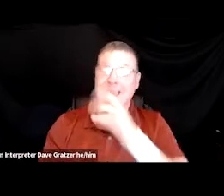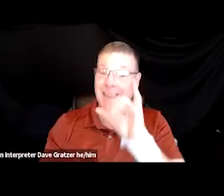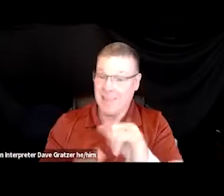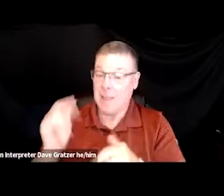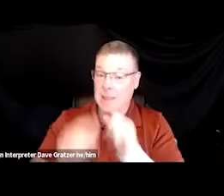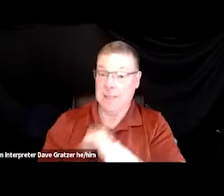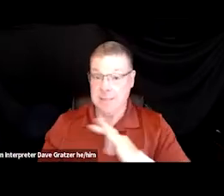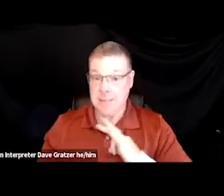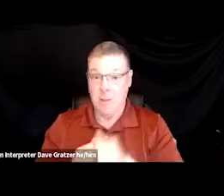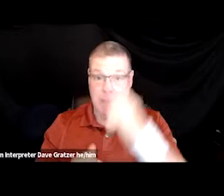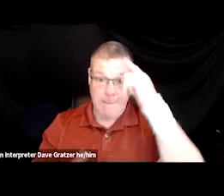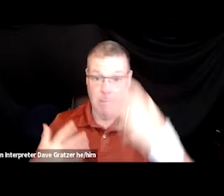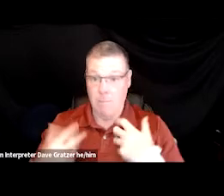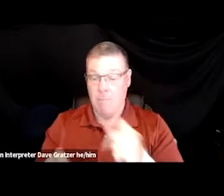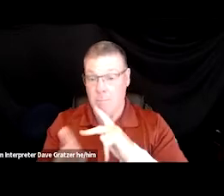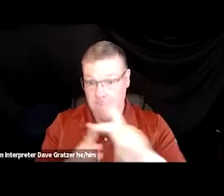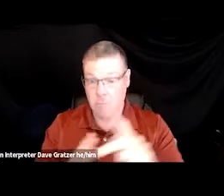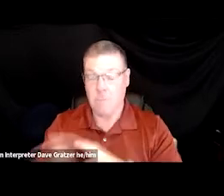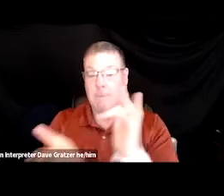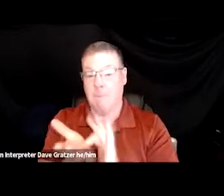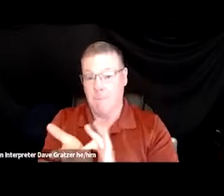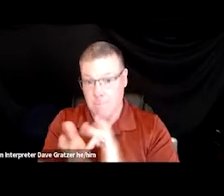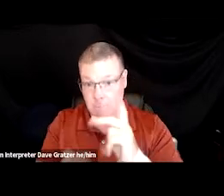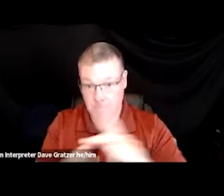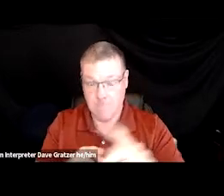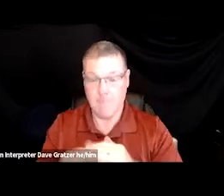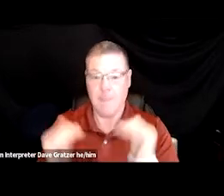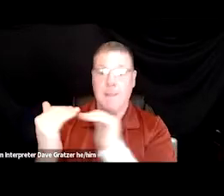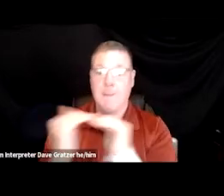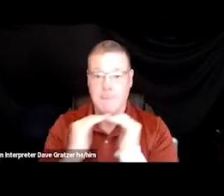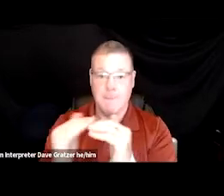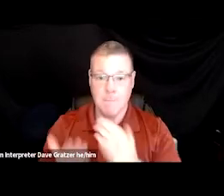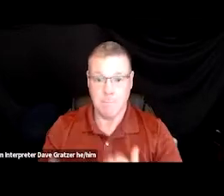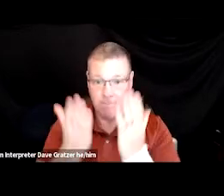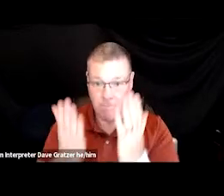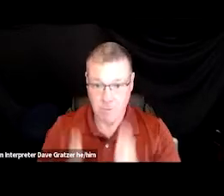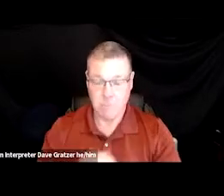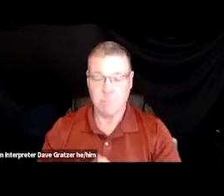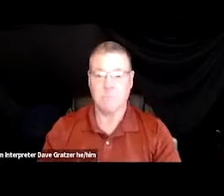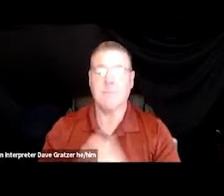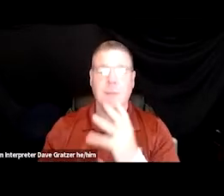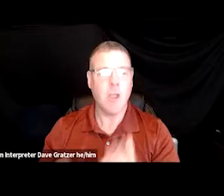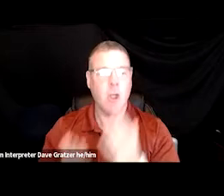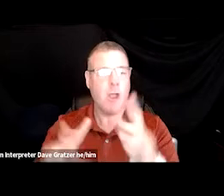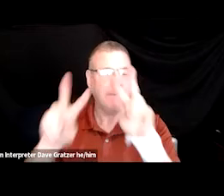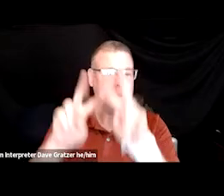with mental health professionals, medical professionals, peer providers, and they offer assessment support services